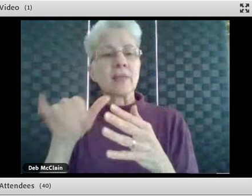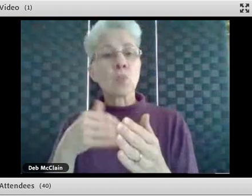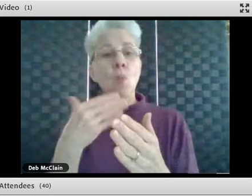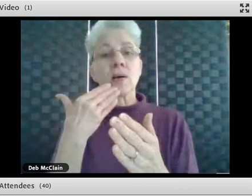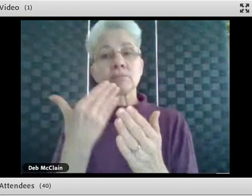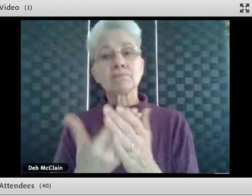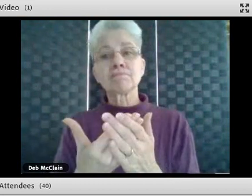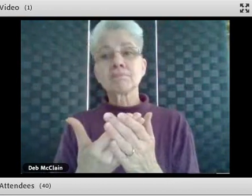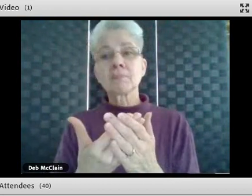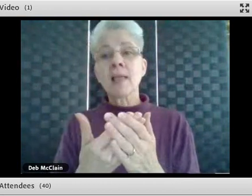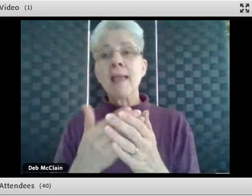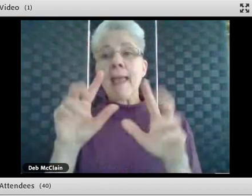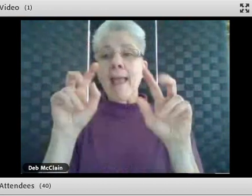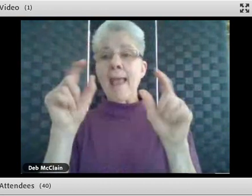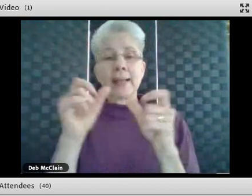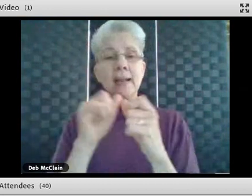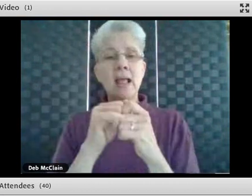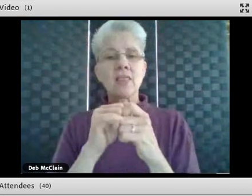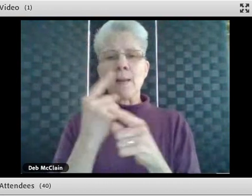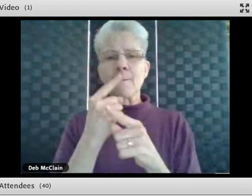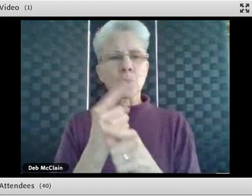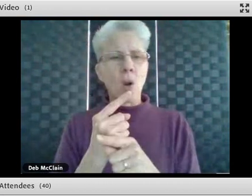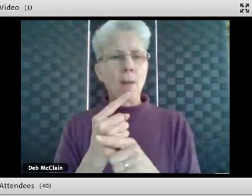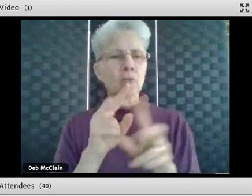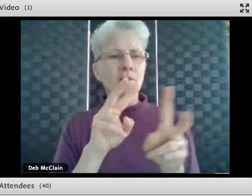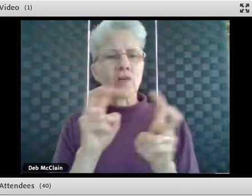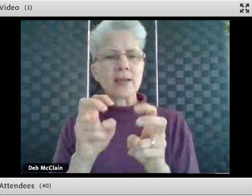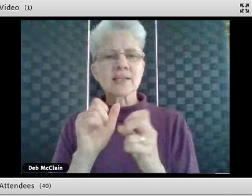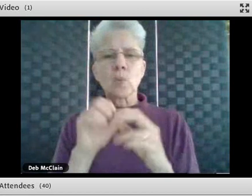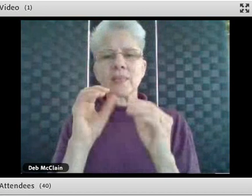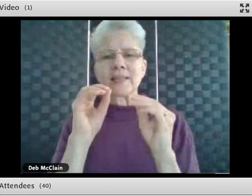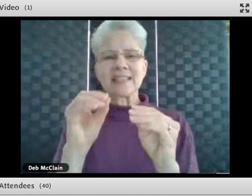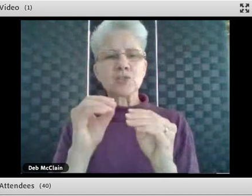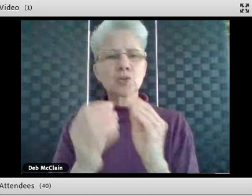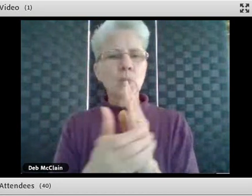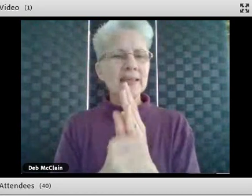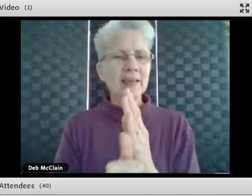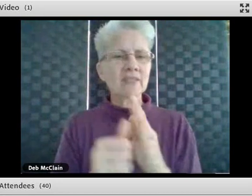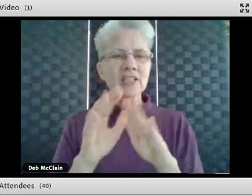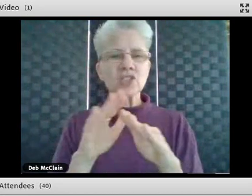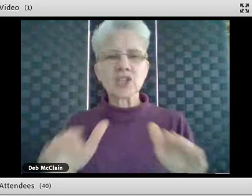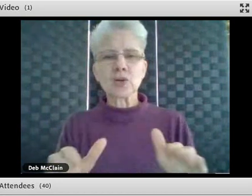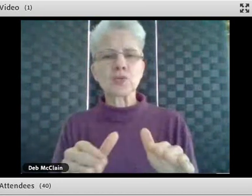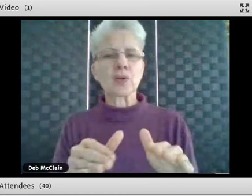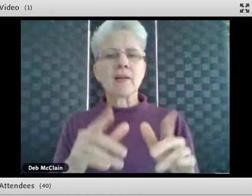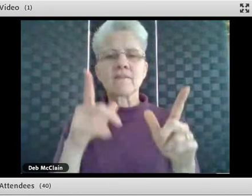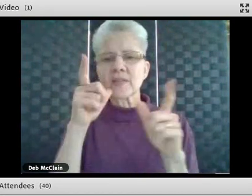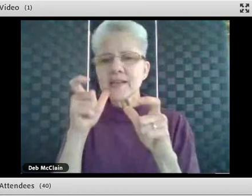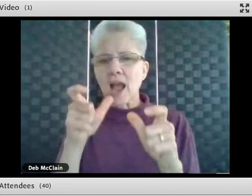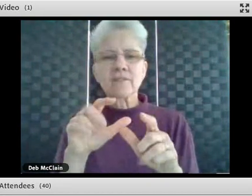And also phrases with prepositions, like Teachers of Gifted Children, Photography of dogs, and so forth.